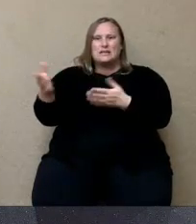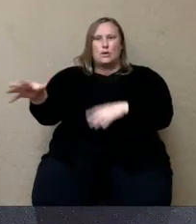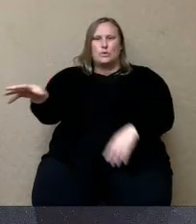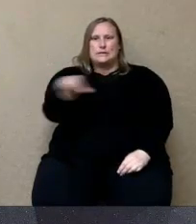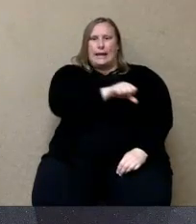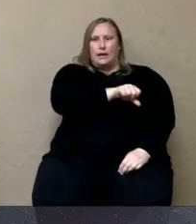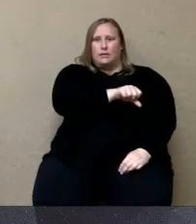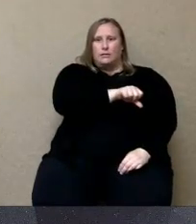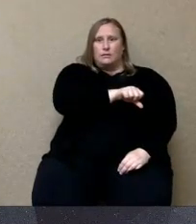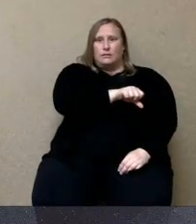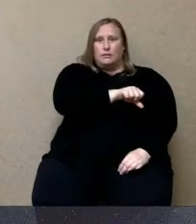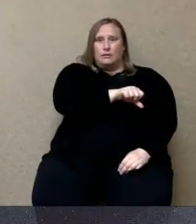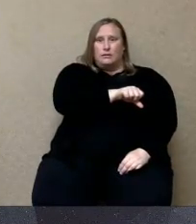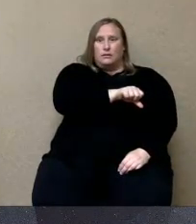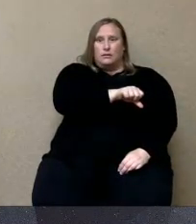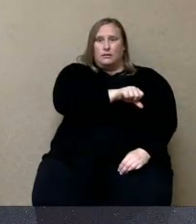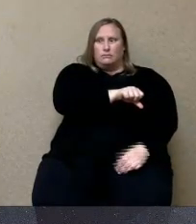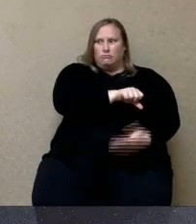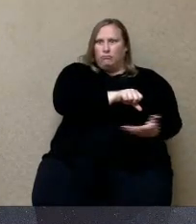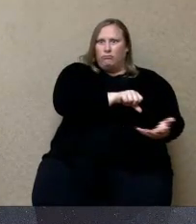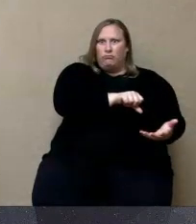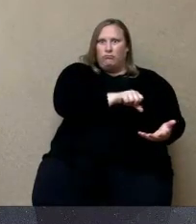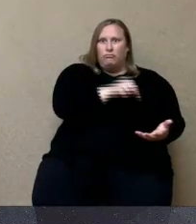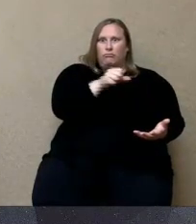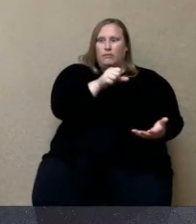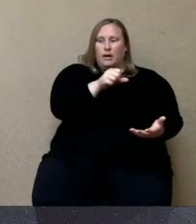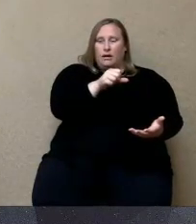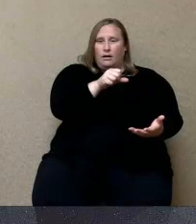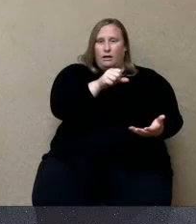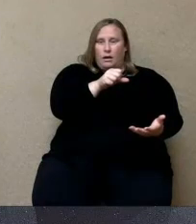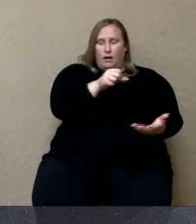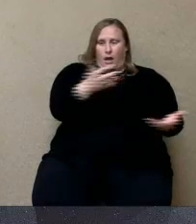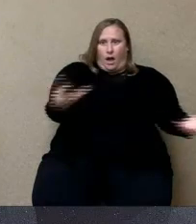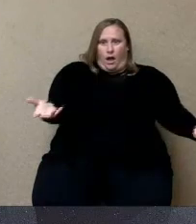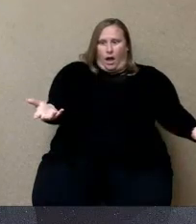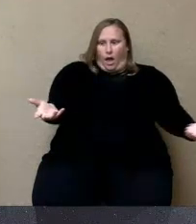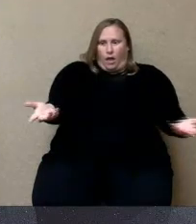Yeah. So, instead of taking his device away, you need to, then